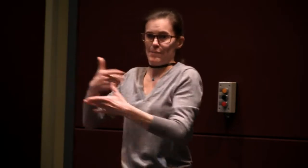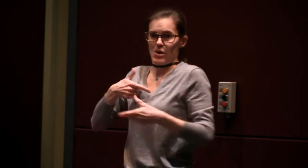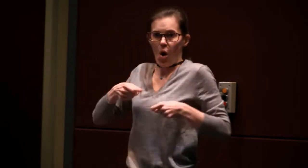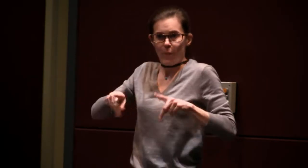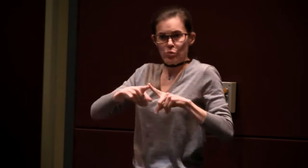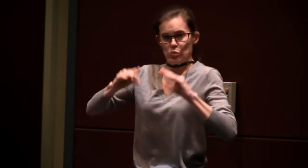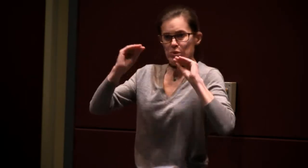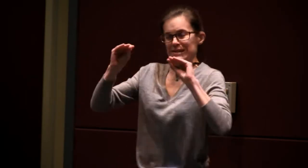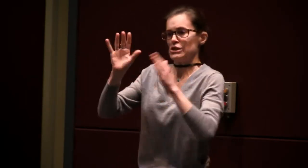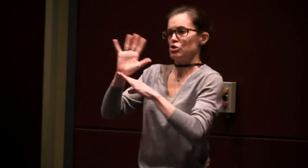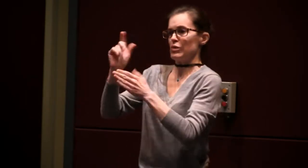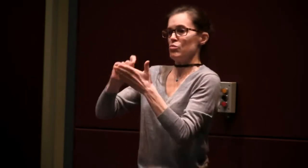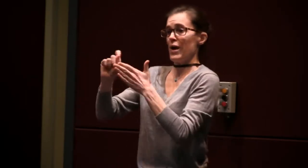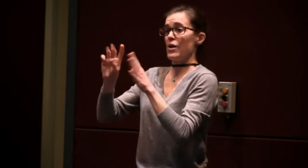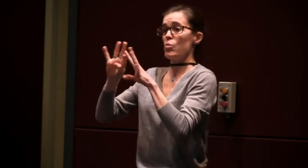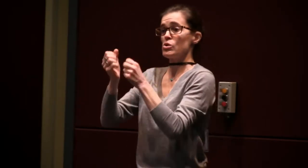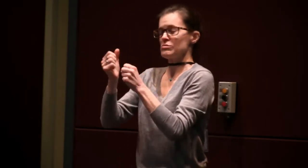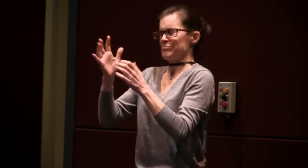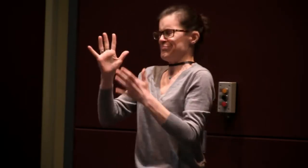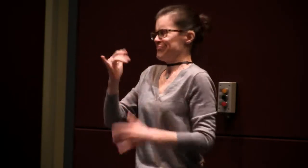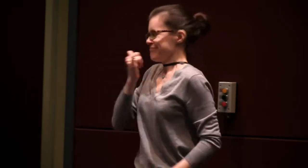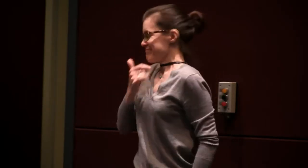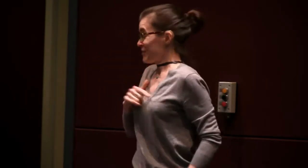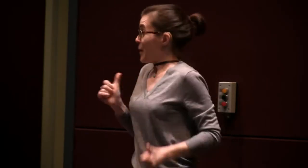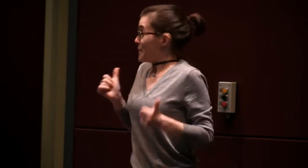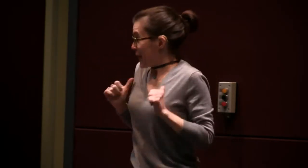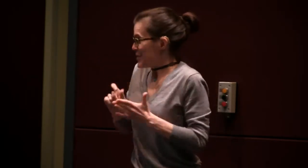I thank, I have so much gratitude for Deaf Spotlight Theater.